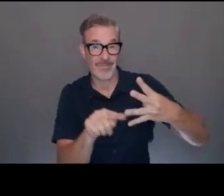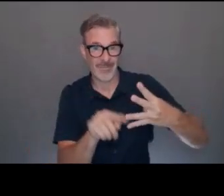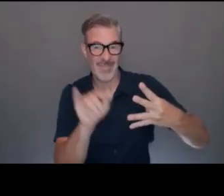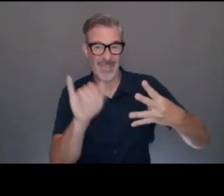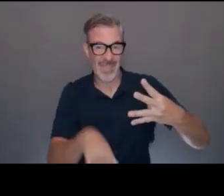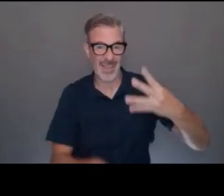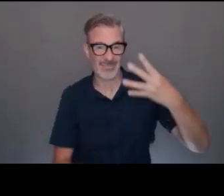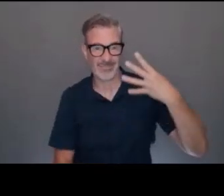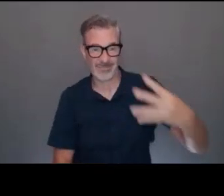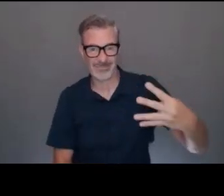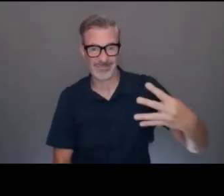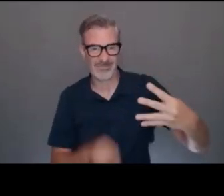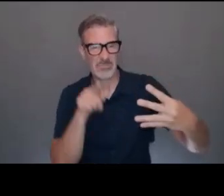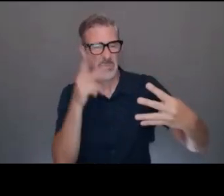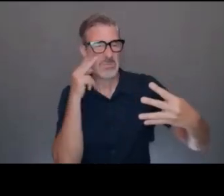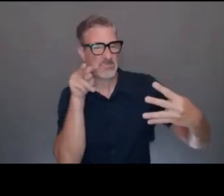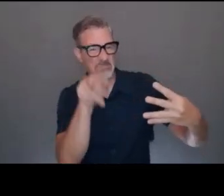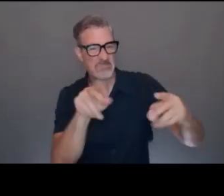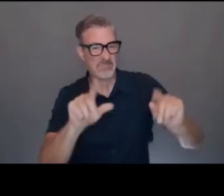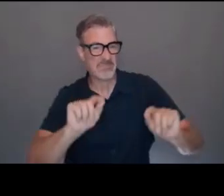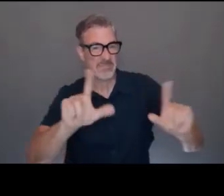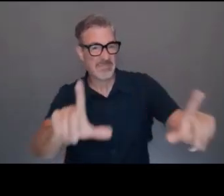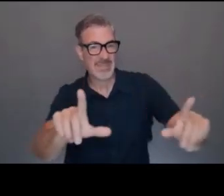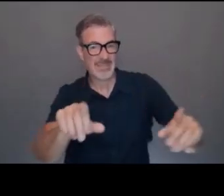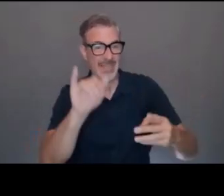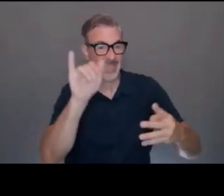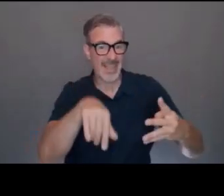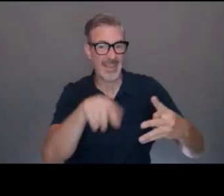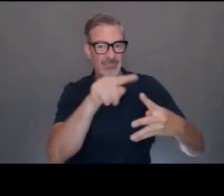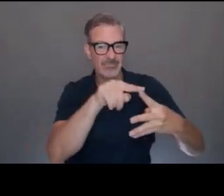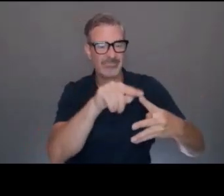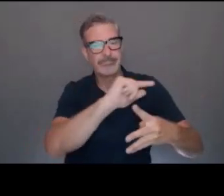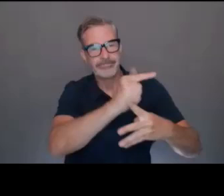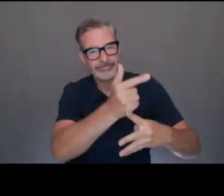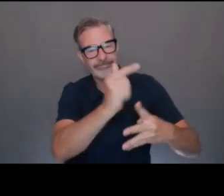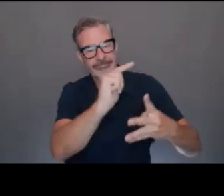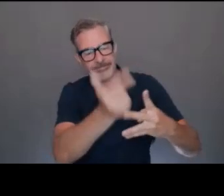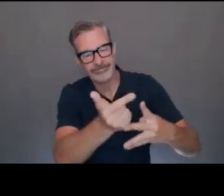and get to the Application Form here at the bottom, the fourth of those four steps.